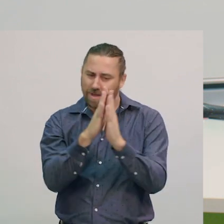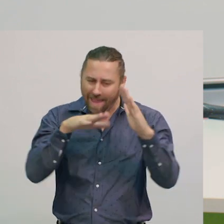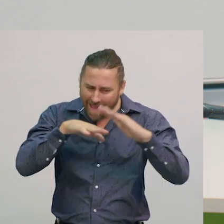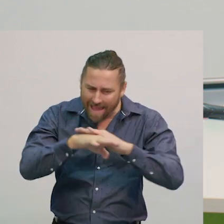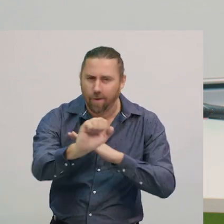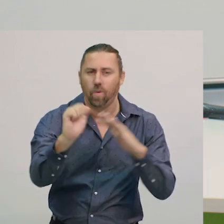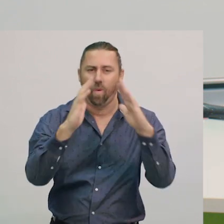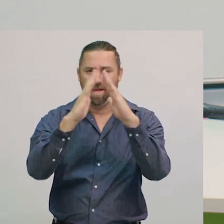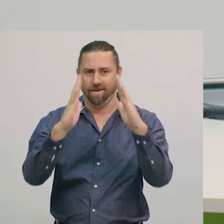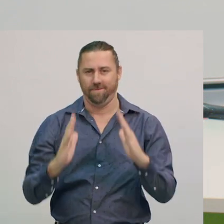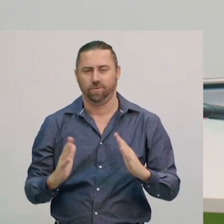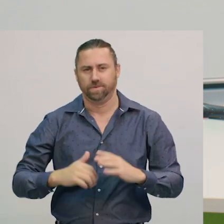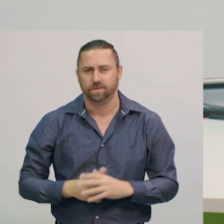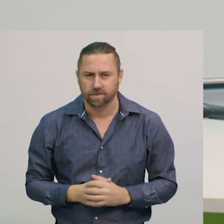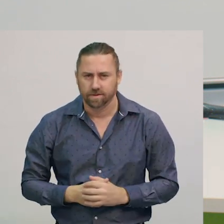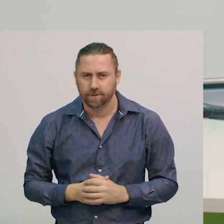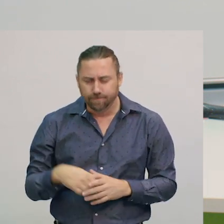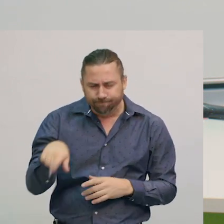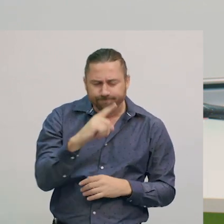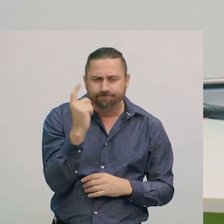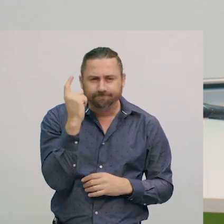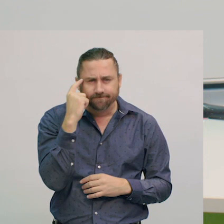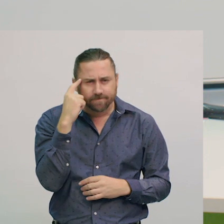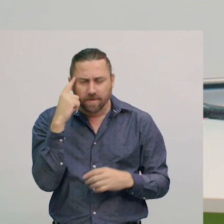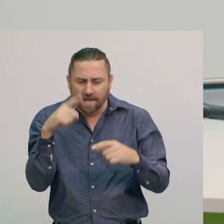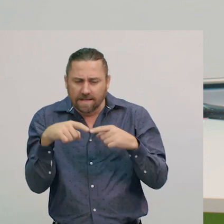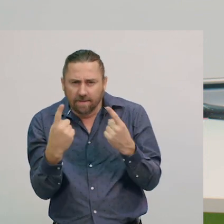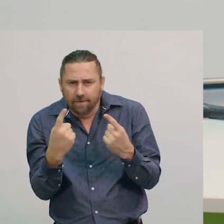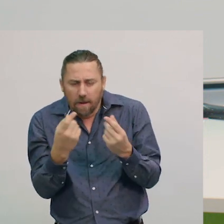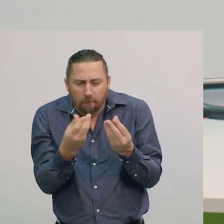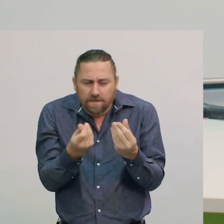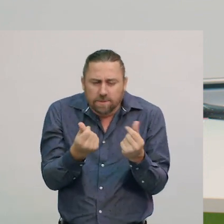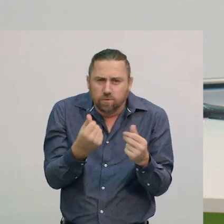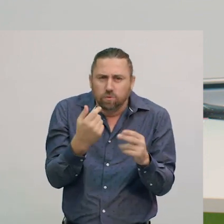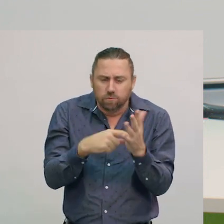Designers choose different materials for different parts of a house.